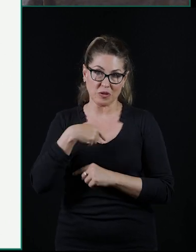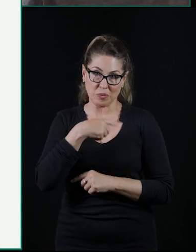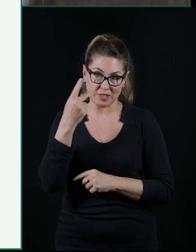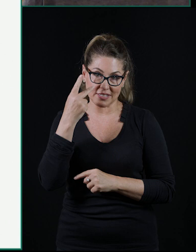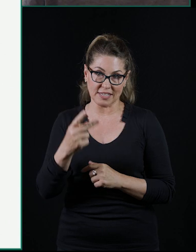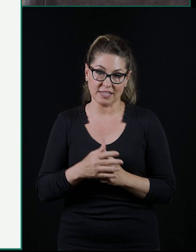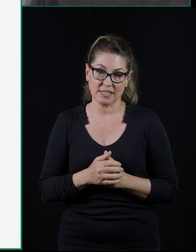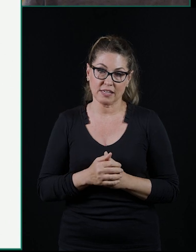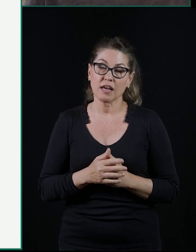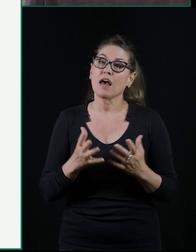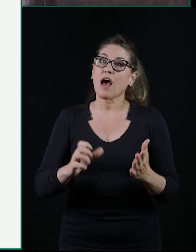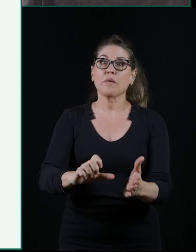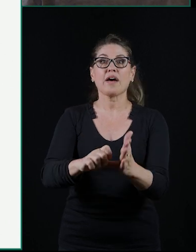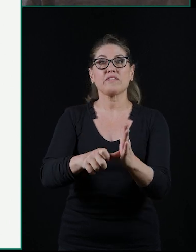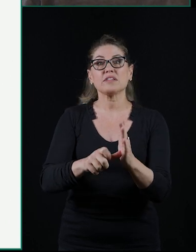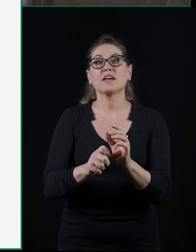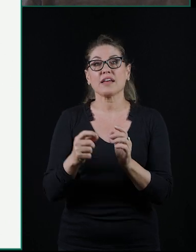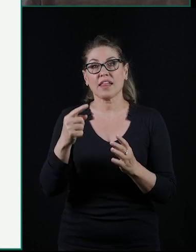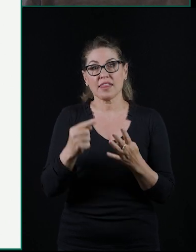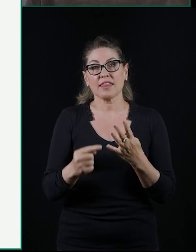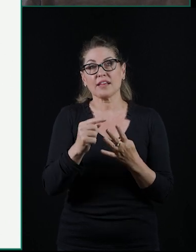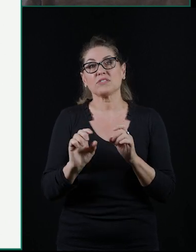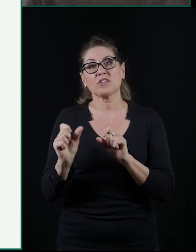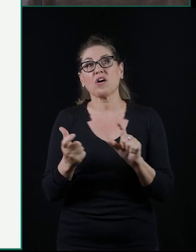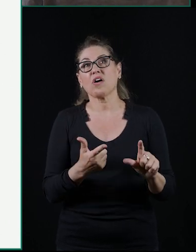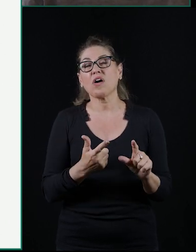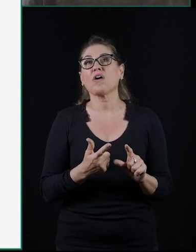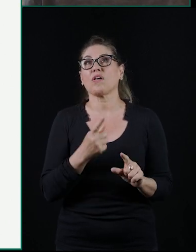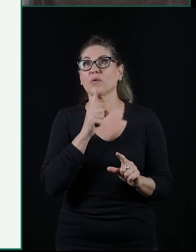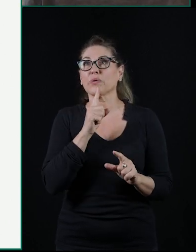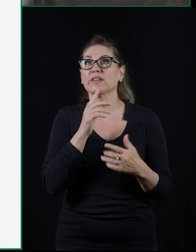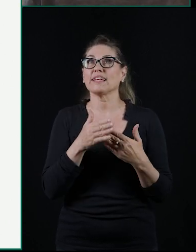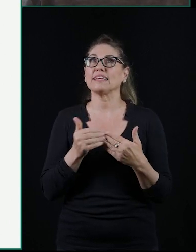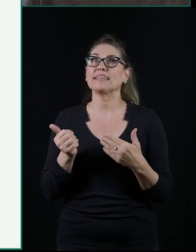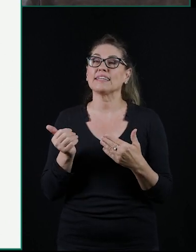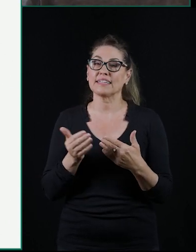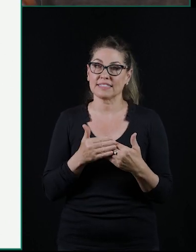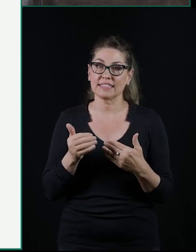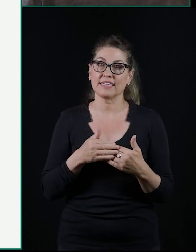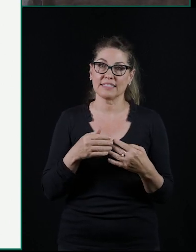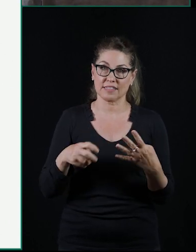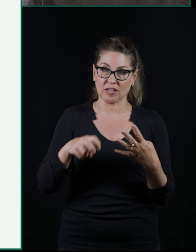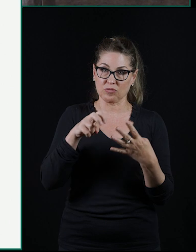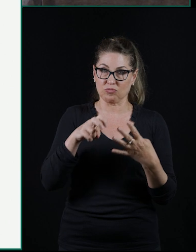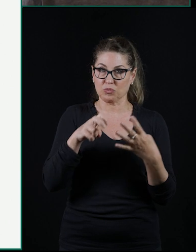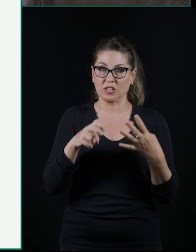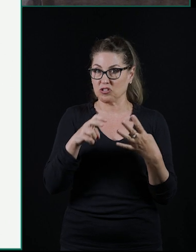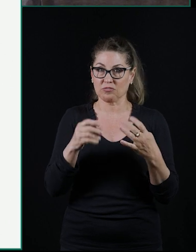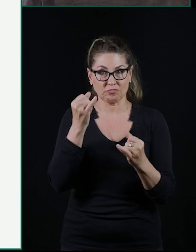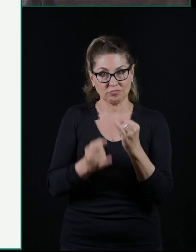So I would highlight that these are all very easy to switch on the fly.